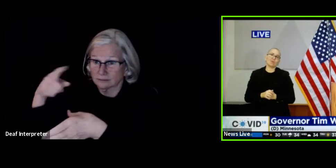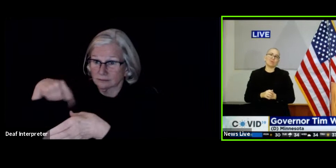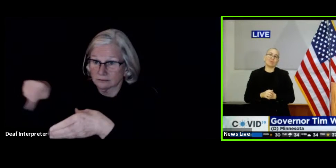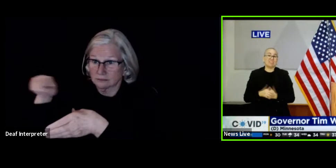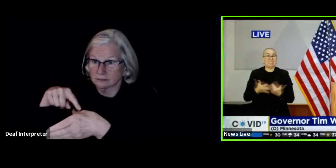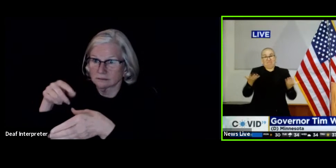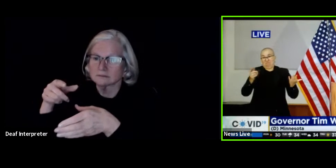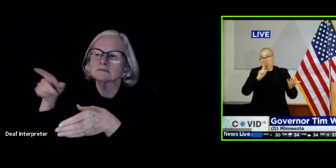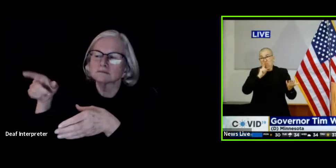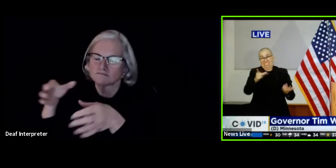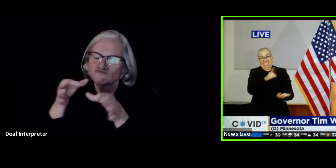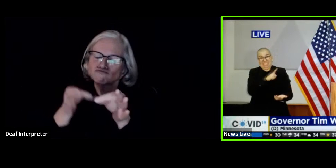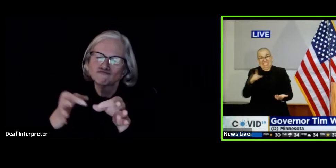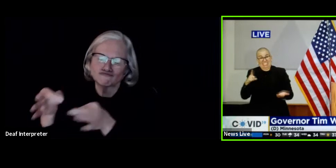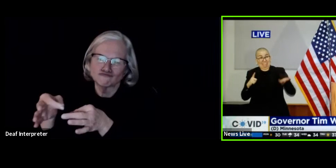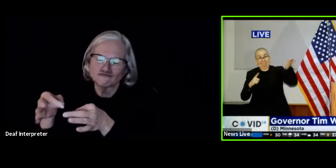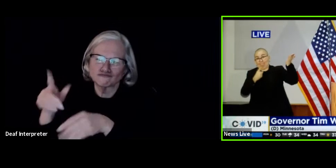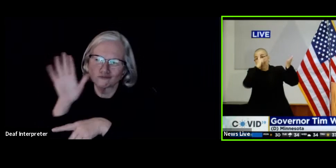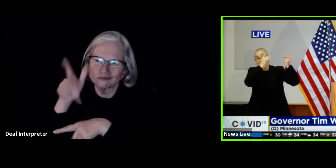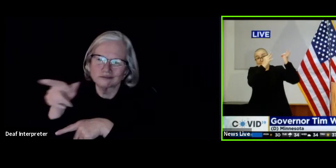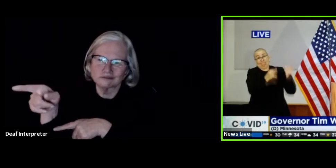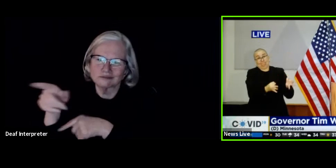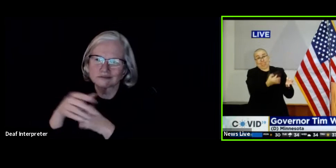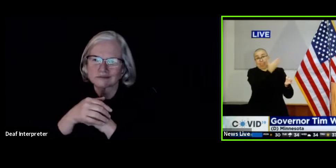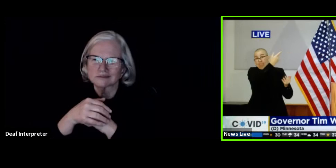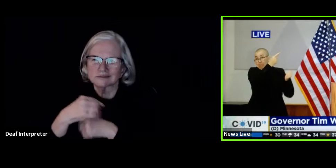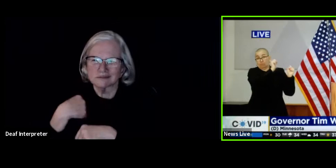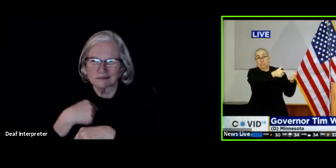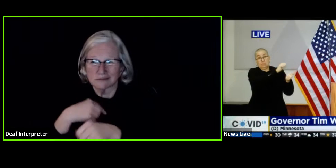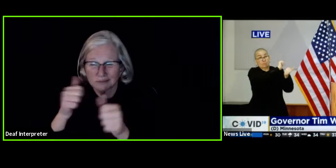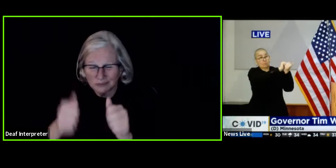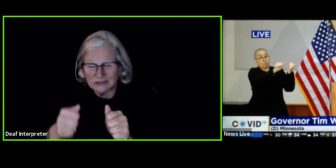ONE THAT WILL START TO MOVE SOME OF THAT. I THINK THERE'S A CAPACITY HERE FOR US TO TRULY